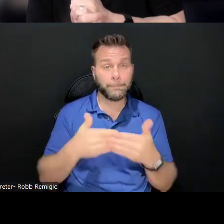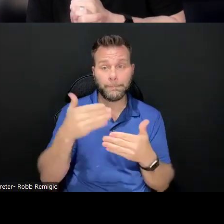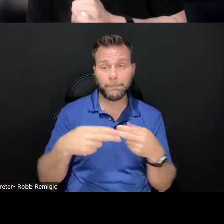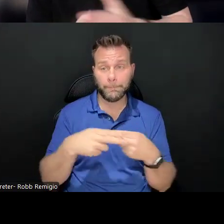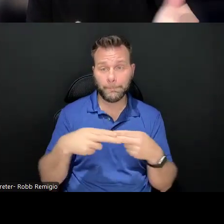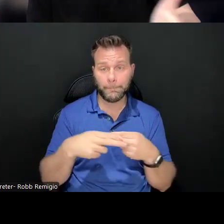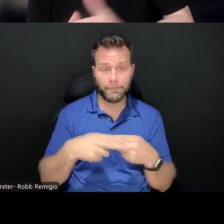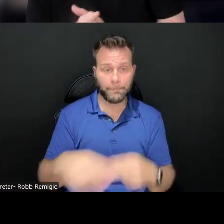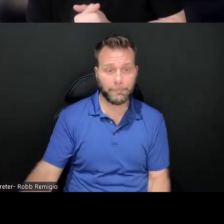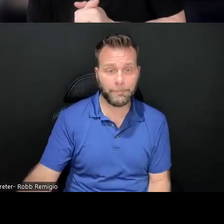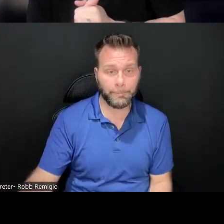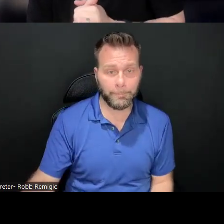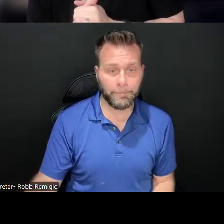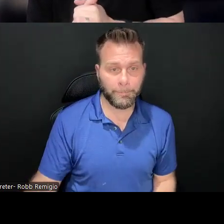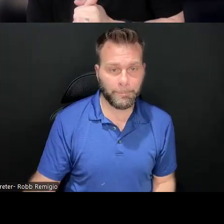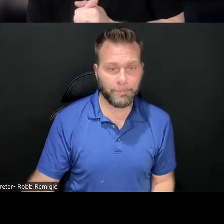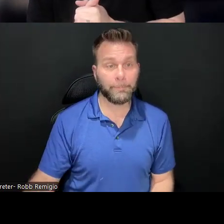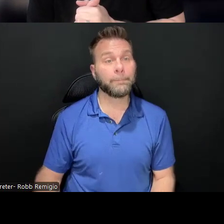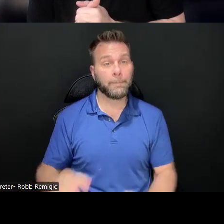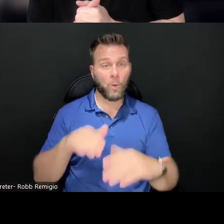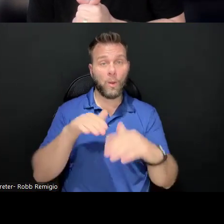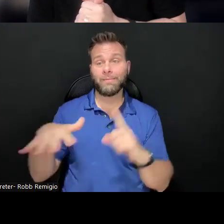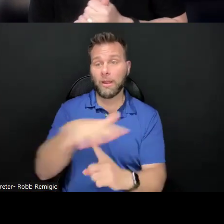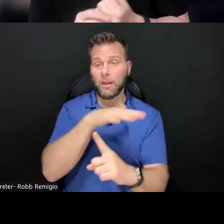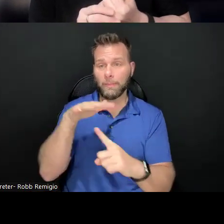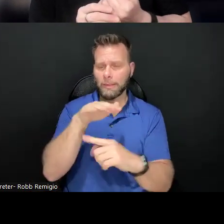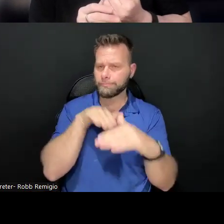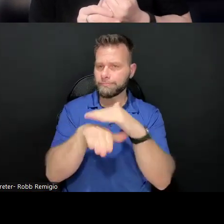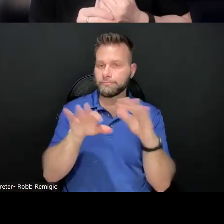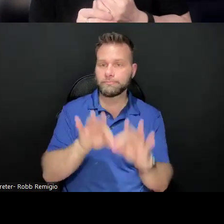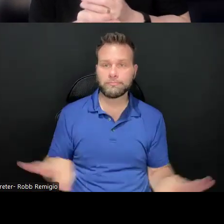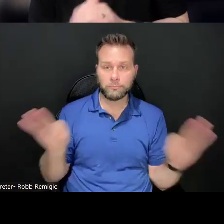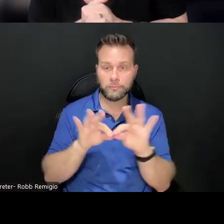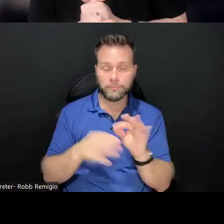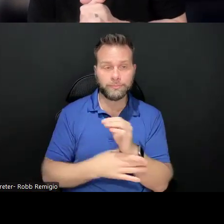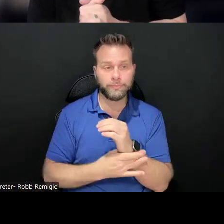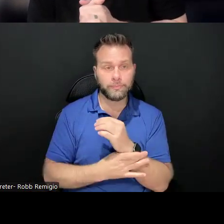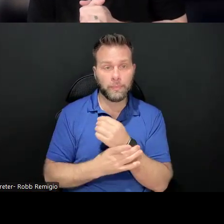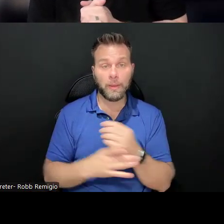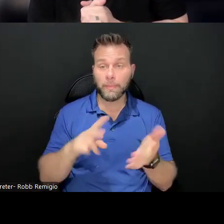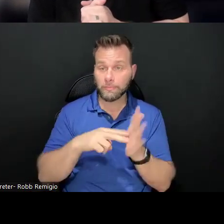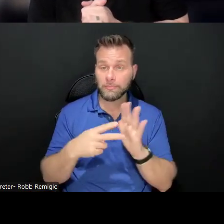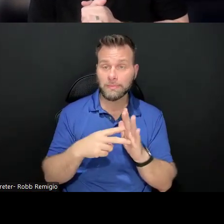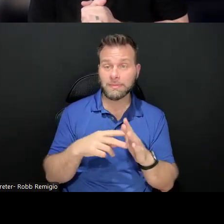work very well. Environmental access is important, which means alerting